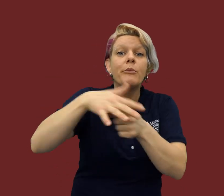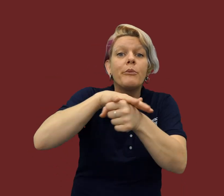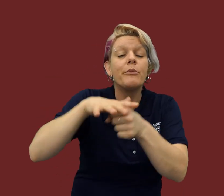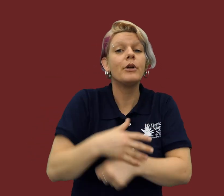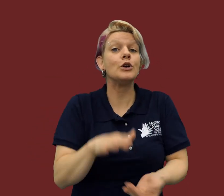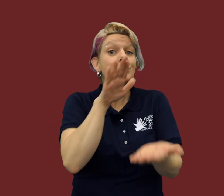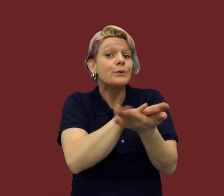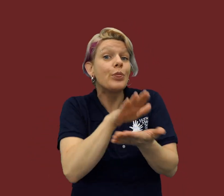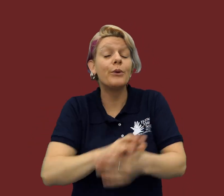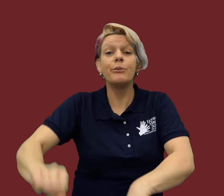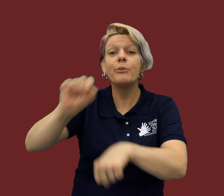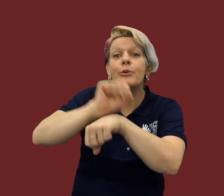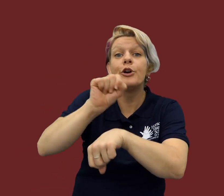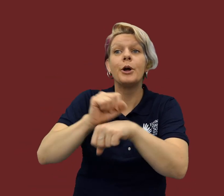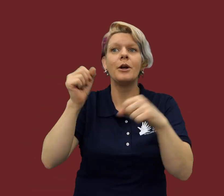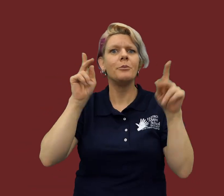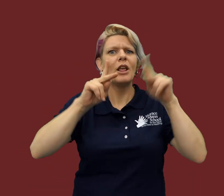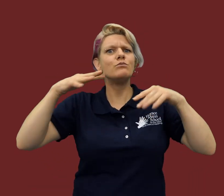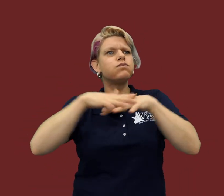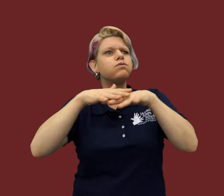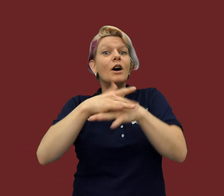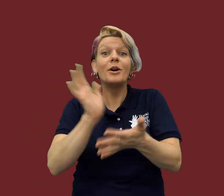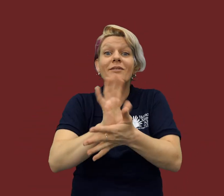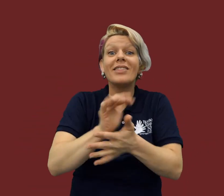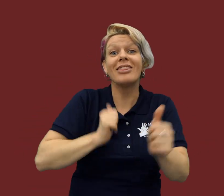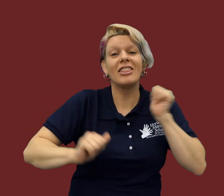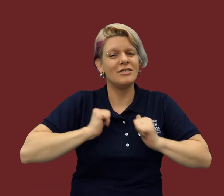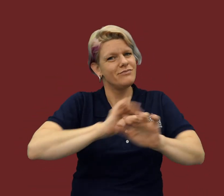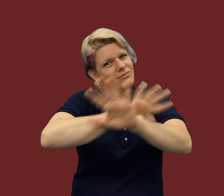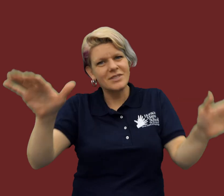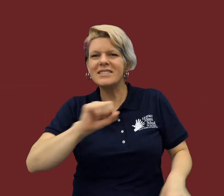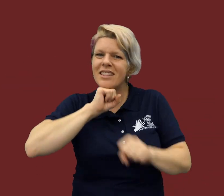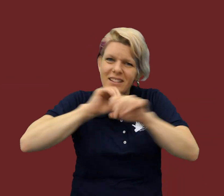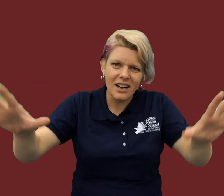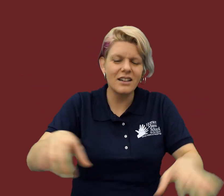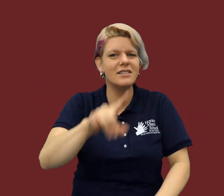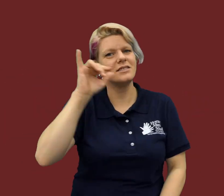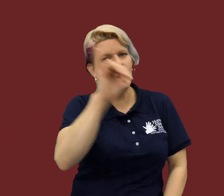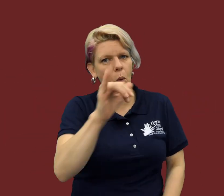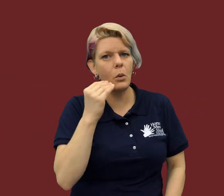Do not go to public spaces with many people, such as shopping centers, school, work, and